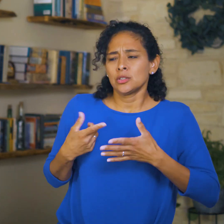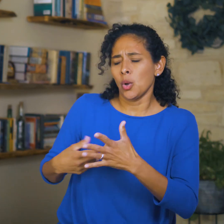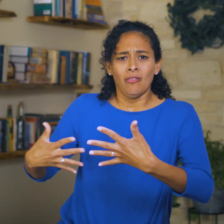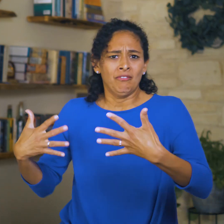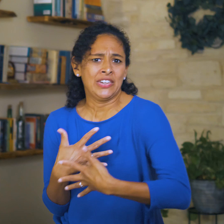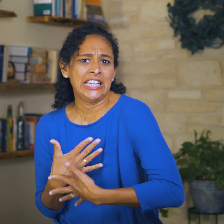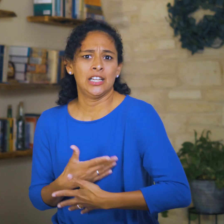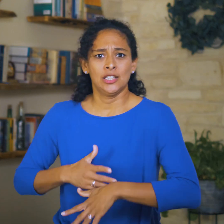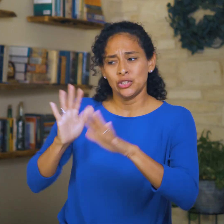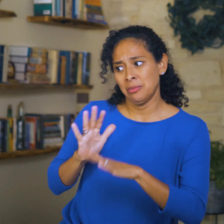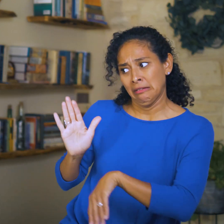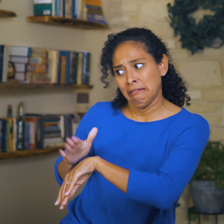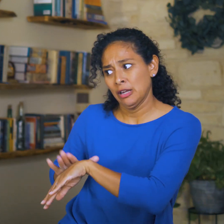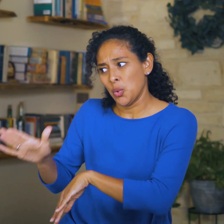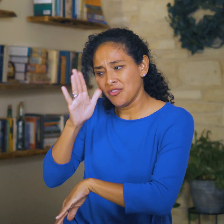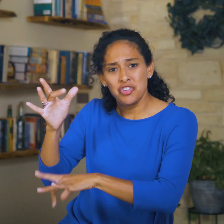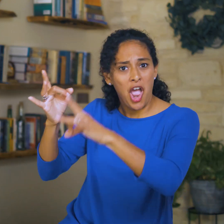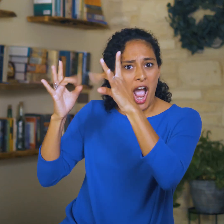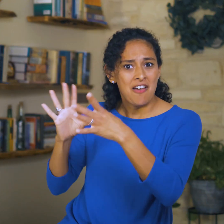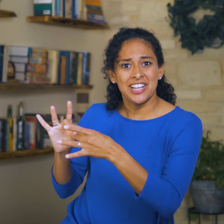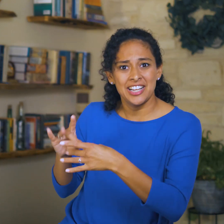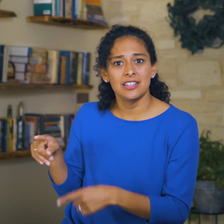to show them the kind of fear and trembling the future exiles will endure.